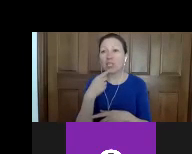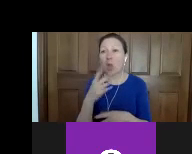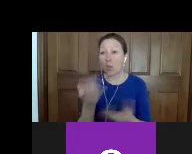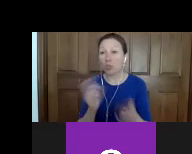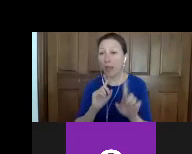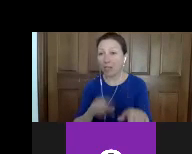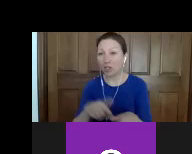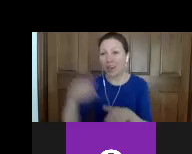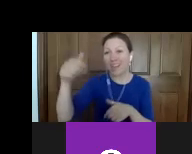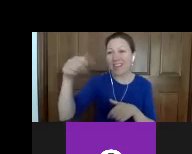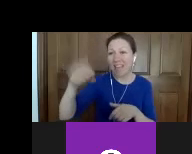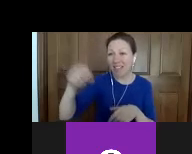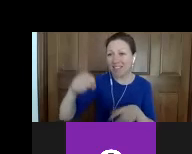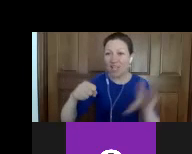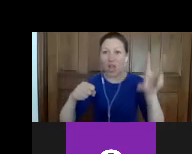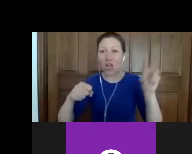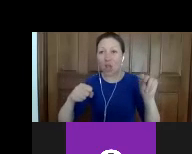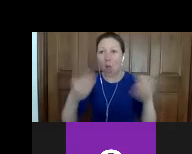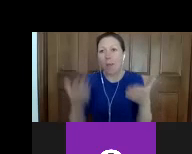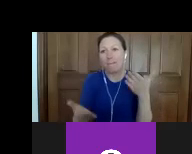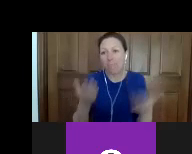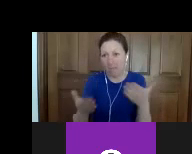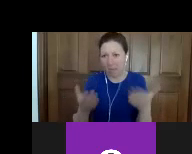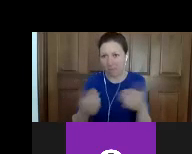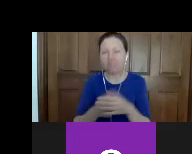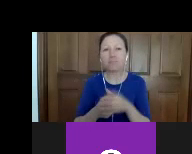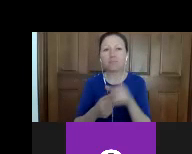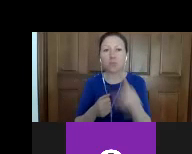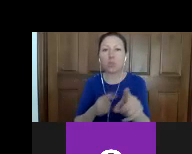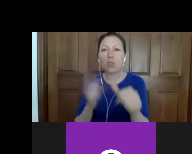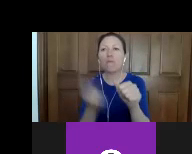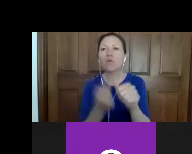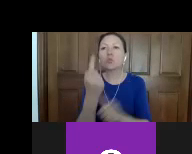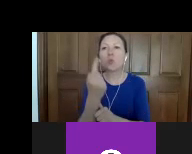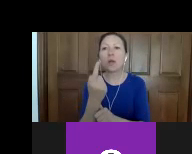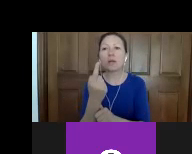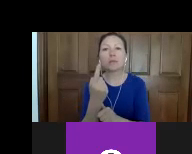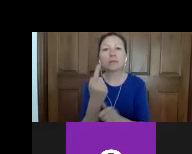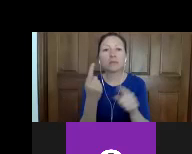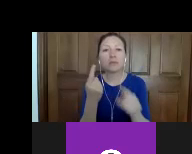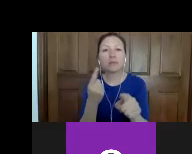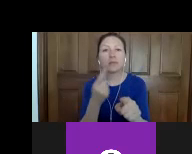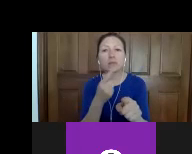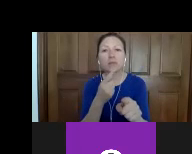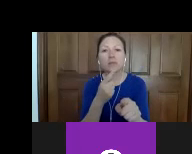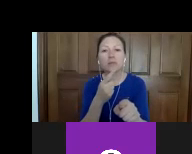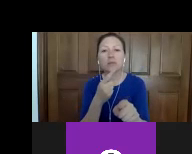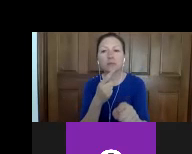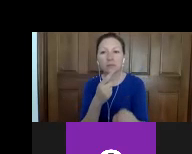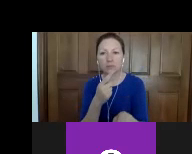applicant how they use a computer? So in your chat, just throw on yes, no, maybe.